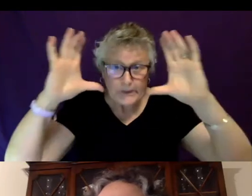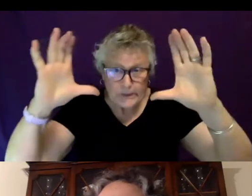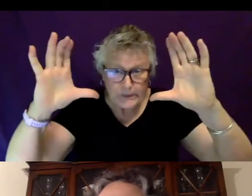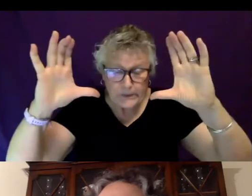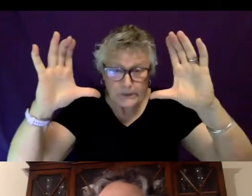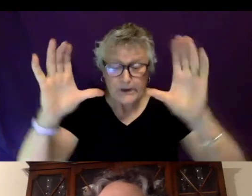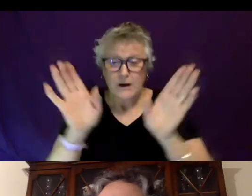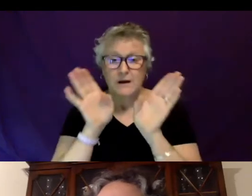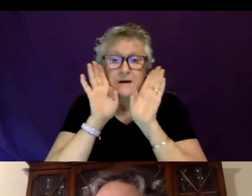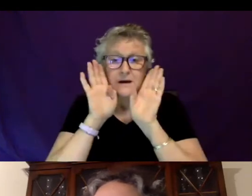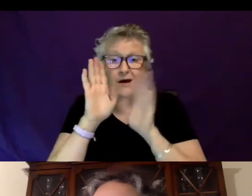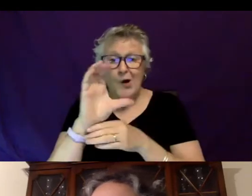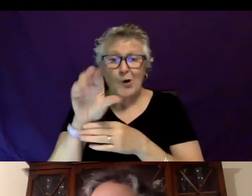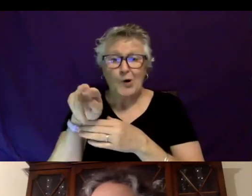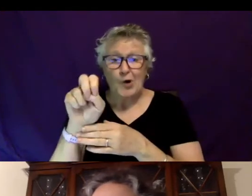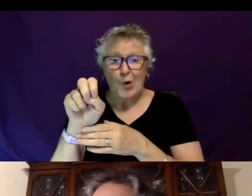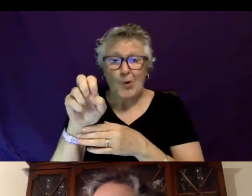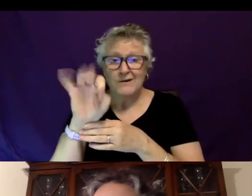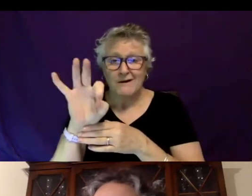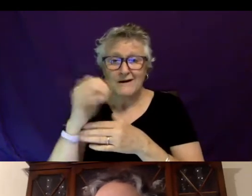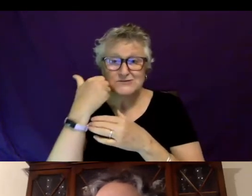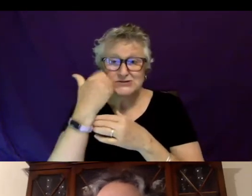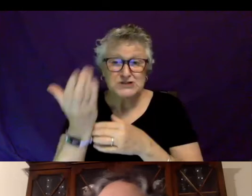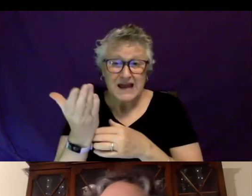so we've just been giving her lots of other things to chew on.